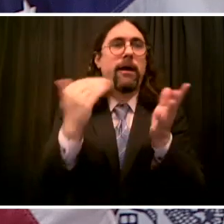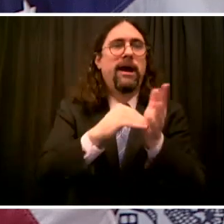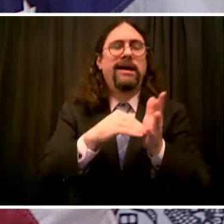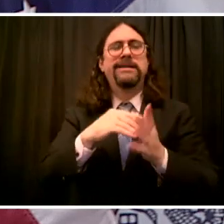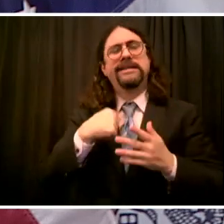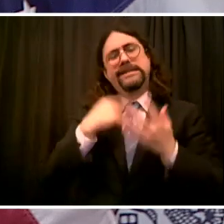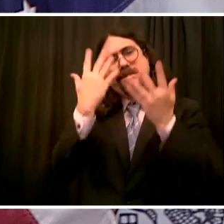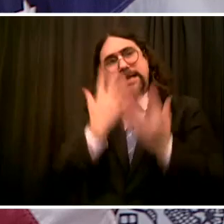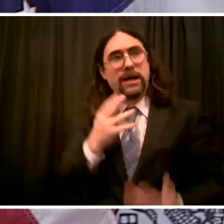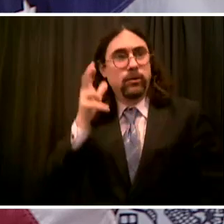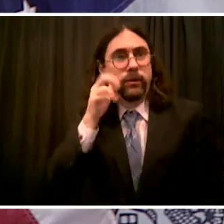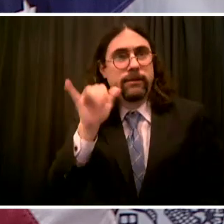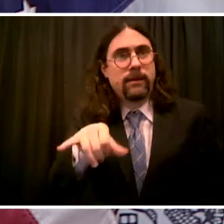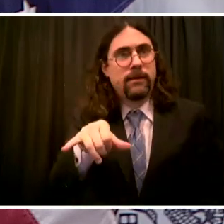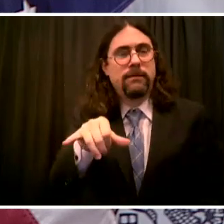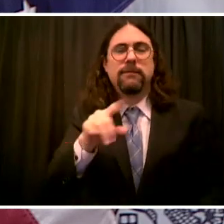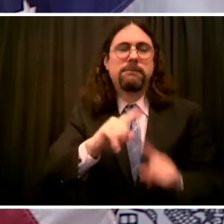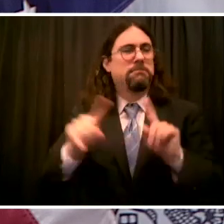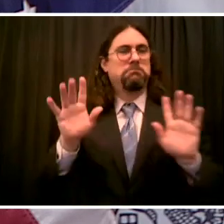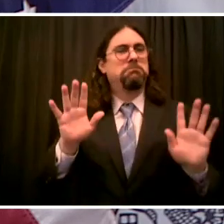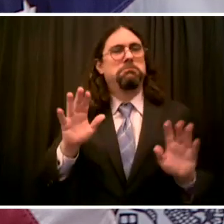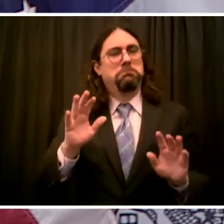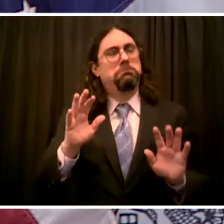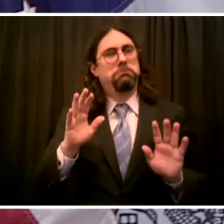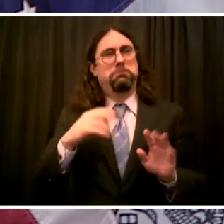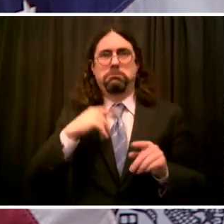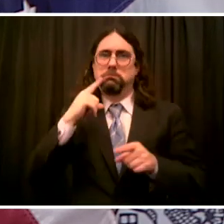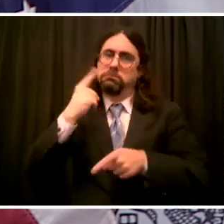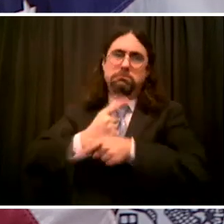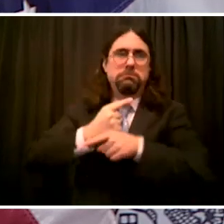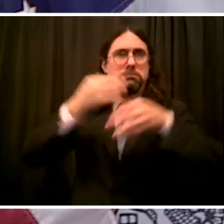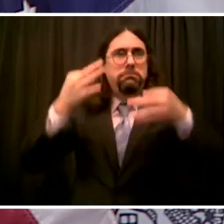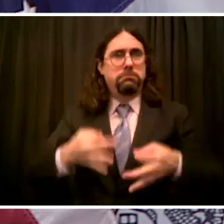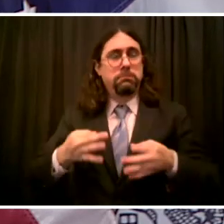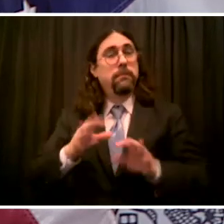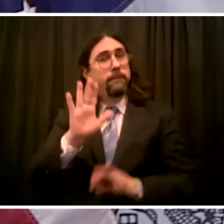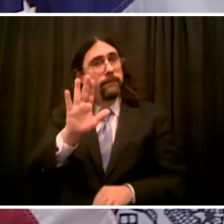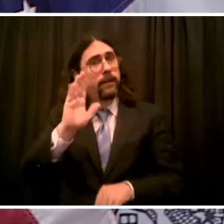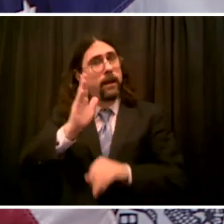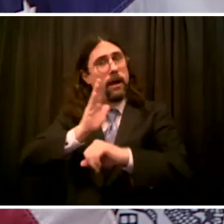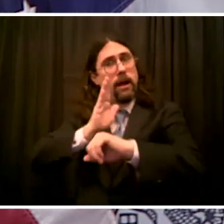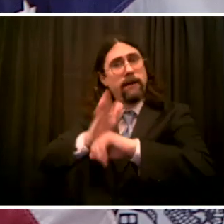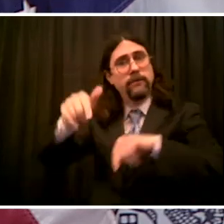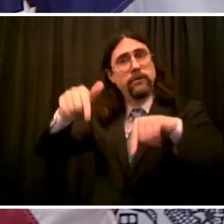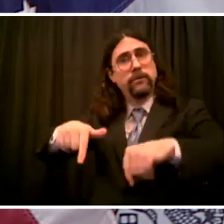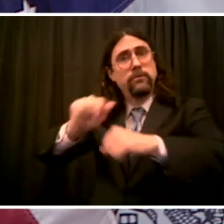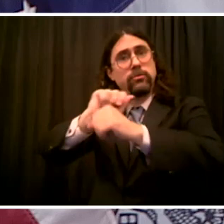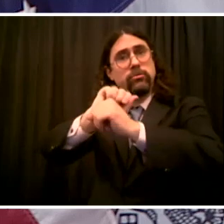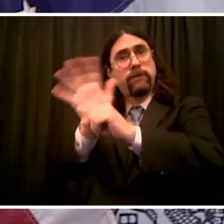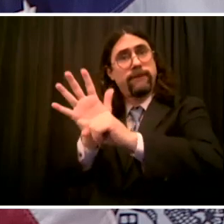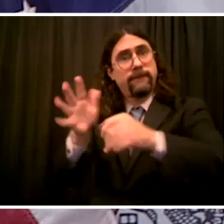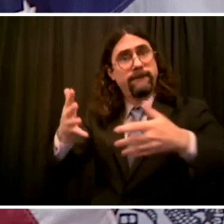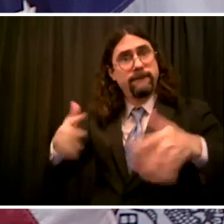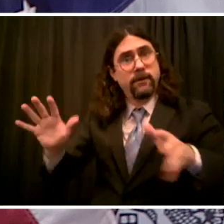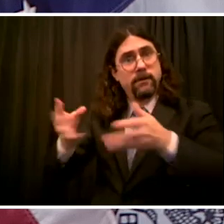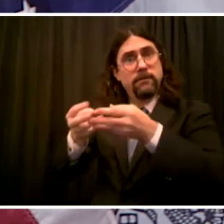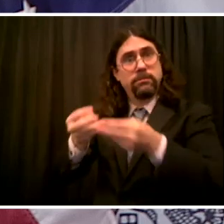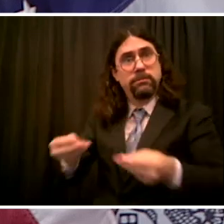WITH IN THE LONG TERM. BECAUSE ANY OFFENSE WILL MEET WITH ITS CONSEQUENCE. AND AGAIN, WHEN THIS CRISIS IS OVER. ANYONE WHO IS